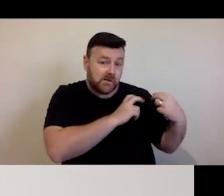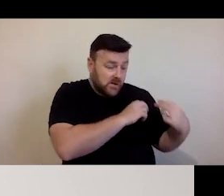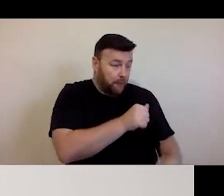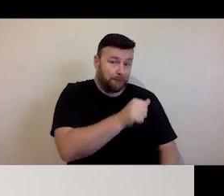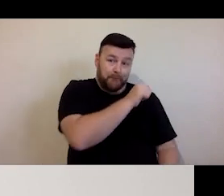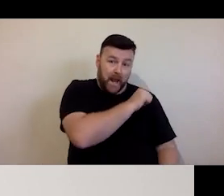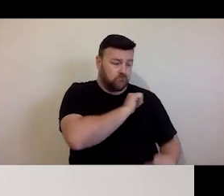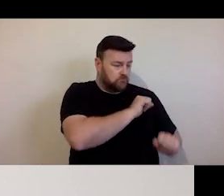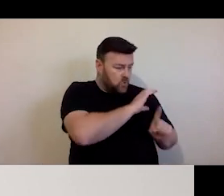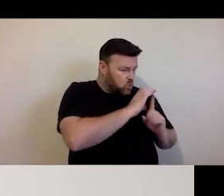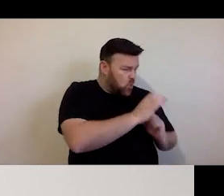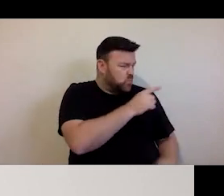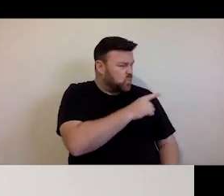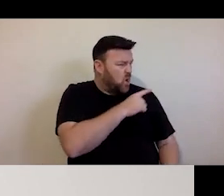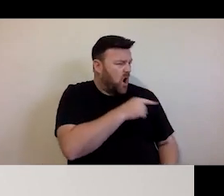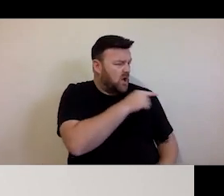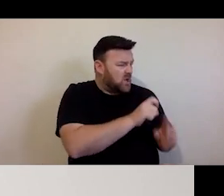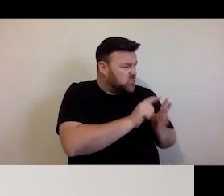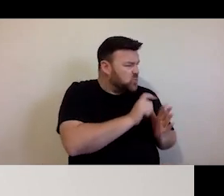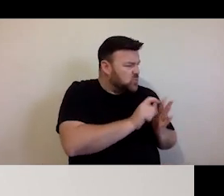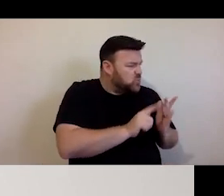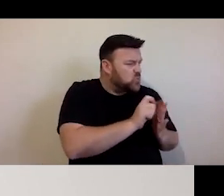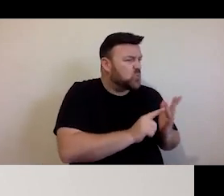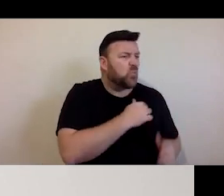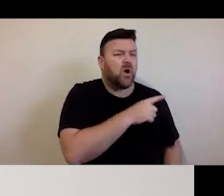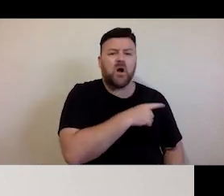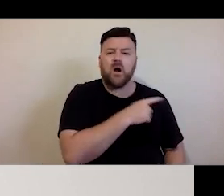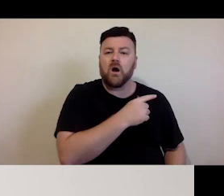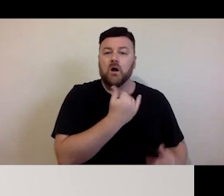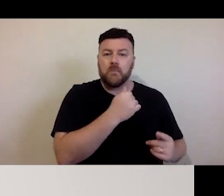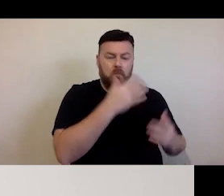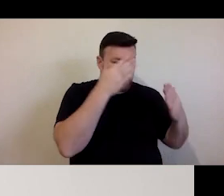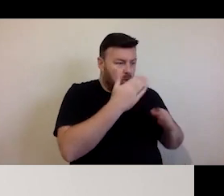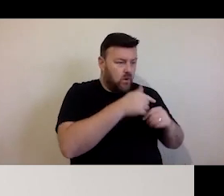and our deep cultural memory. But sometimes it means we have to look